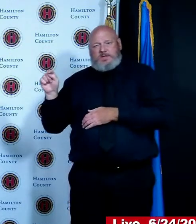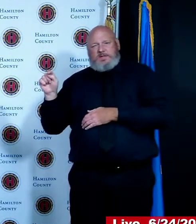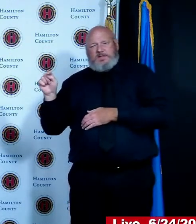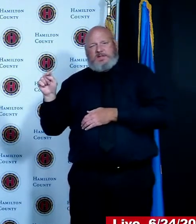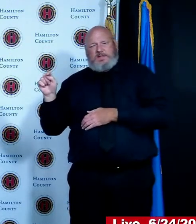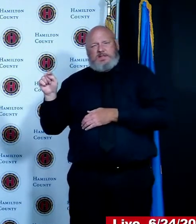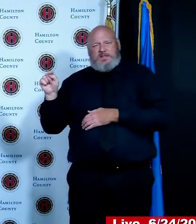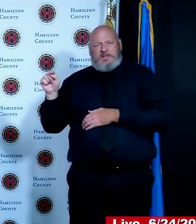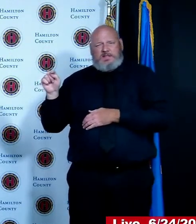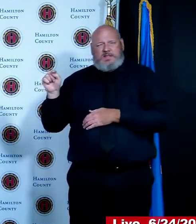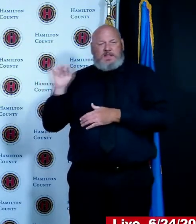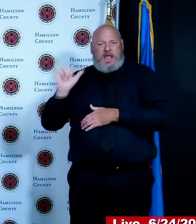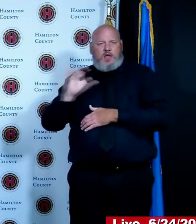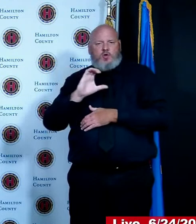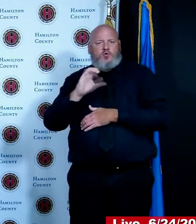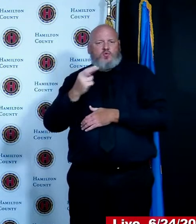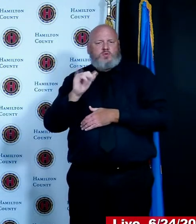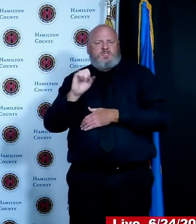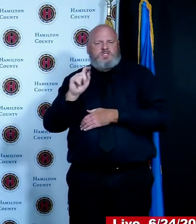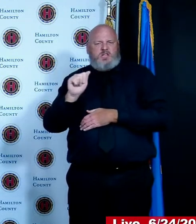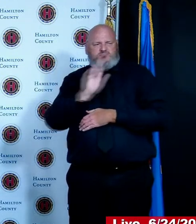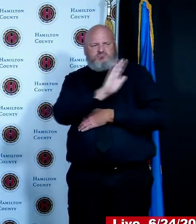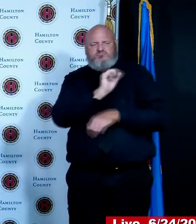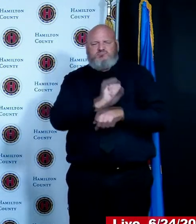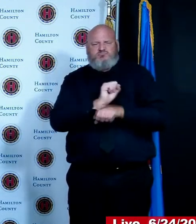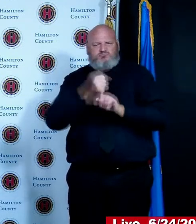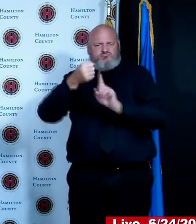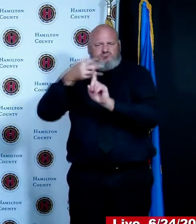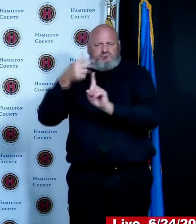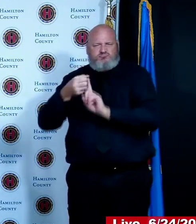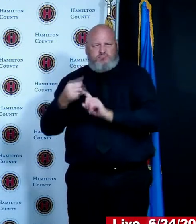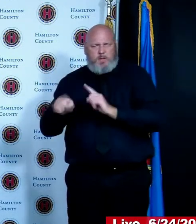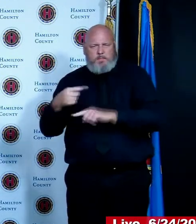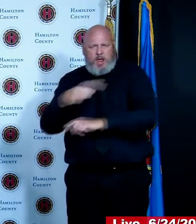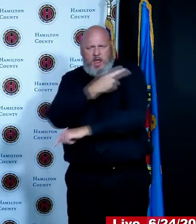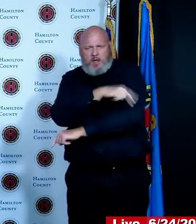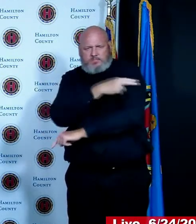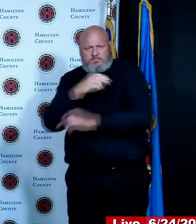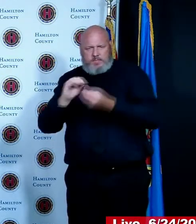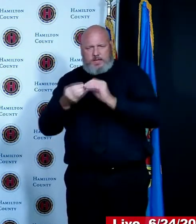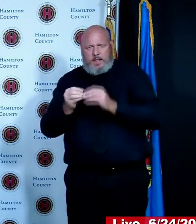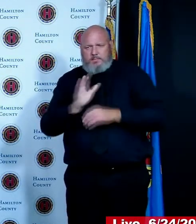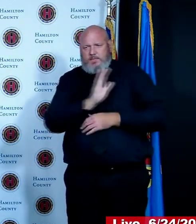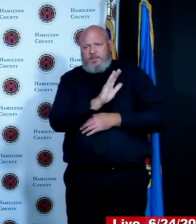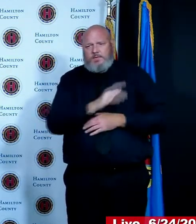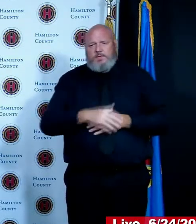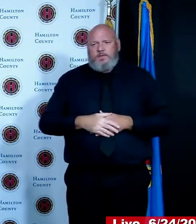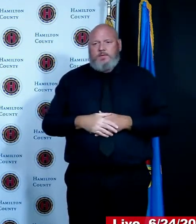hospitalizations and intensive care unit admissions we know that if testing is